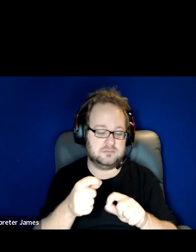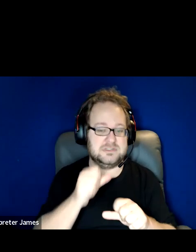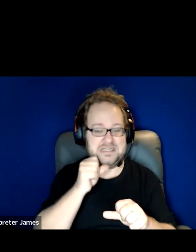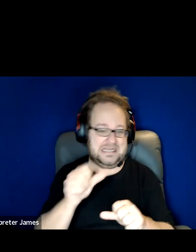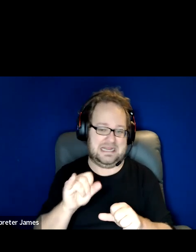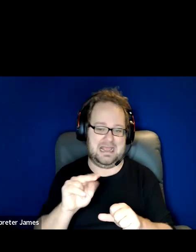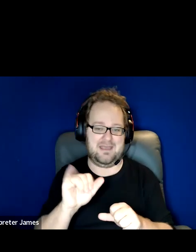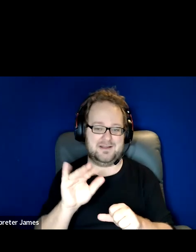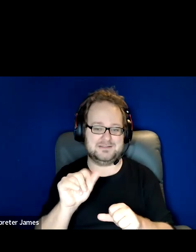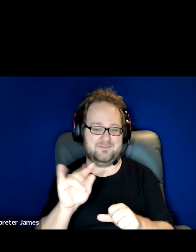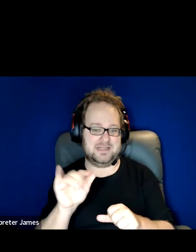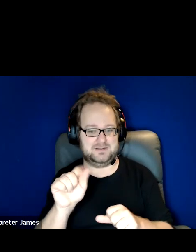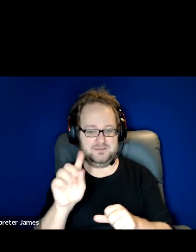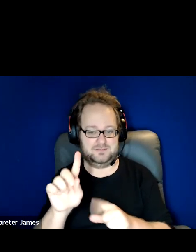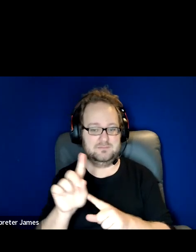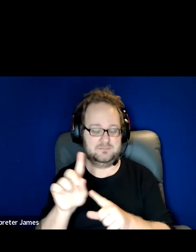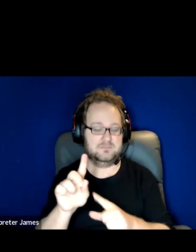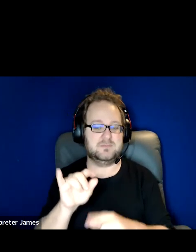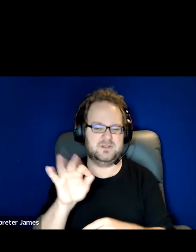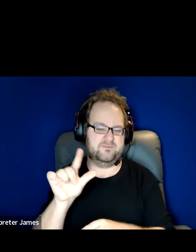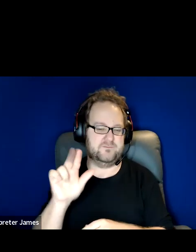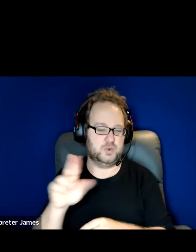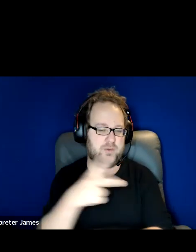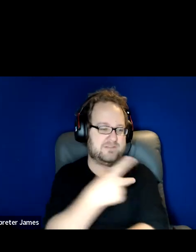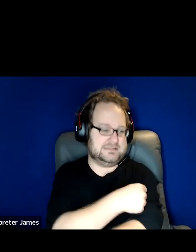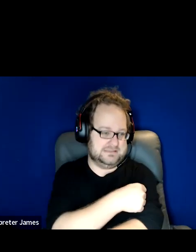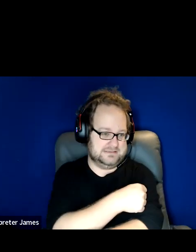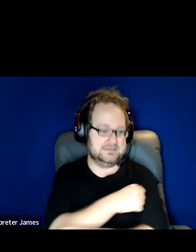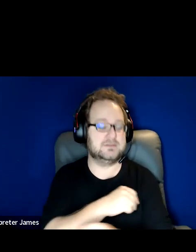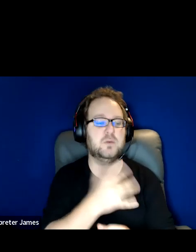make sure that you're getting the vaccine that is focused on